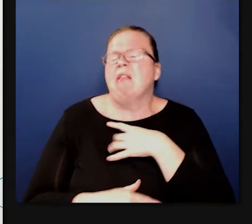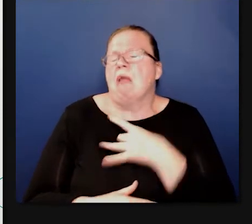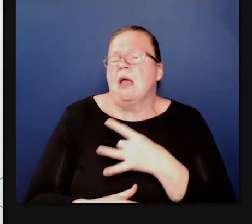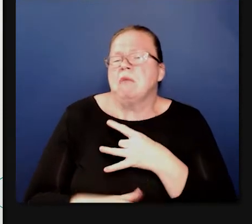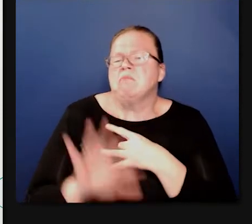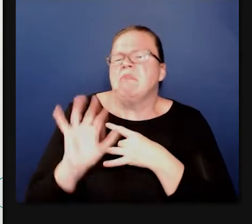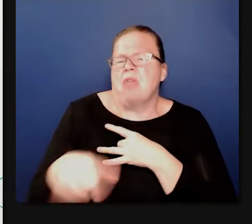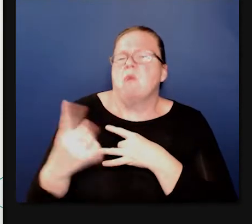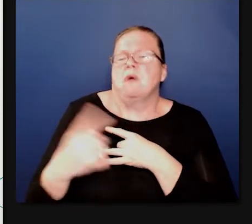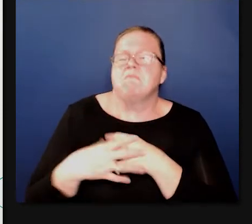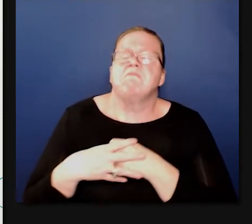such as this one.